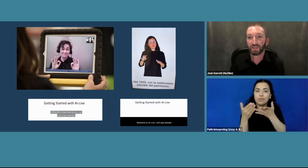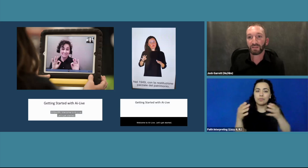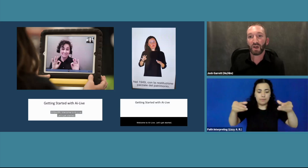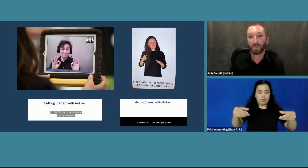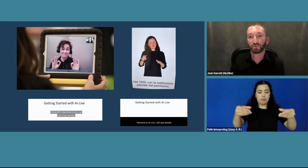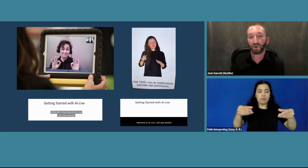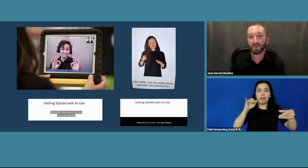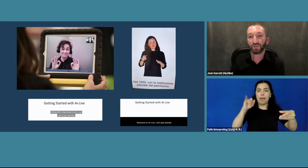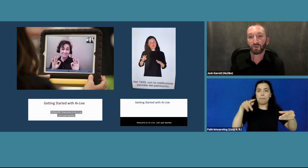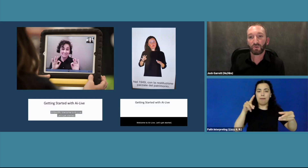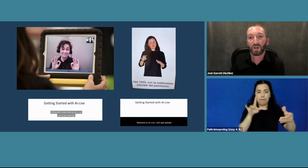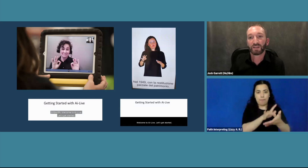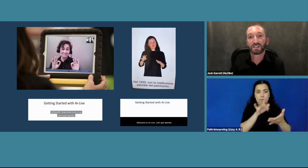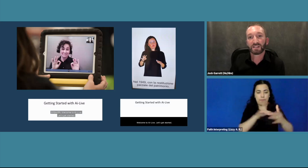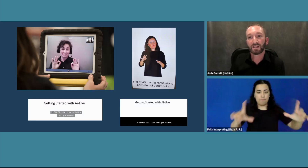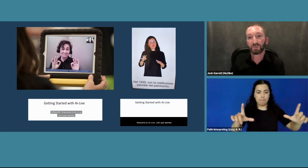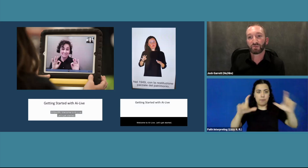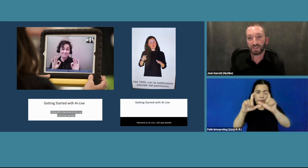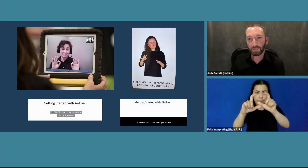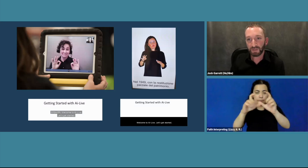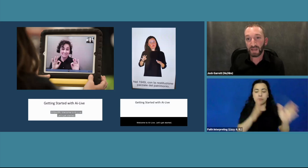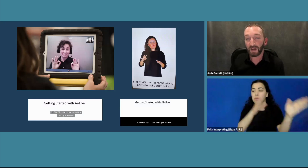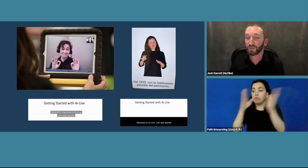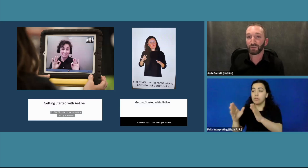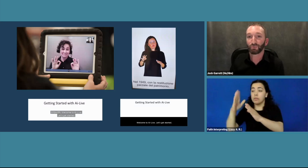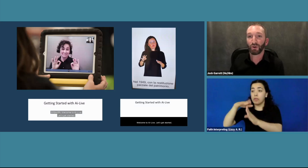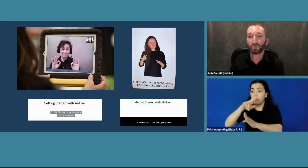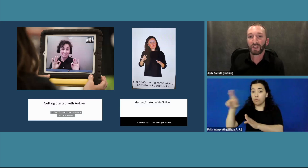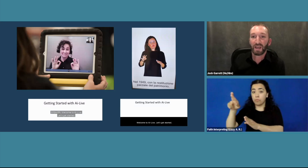In the top right photo, this is in a museum, actually in Rome,